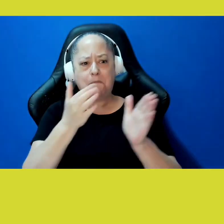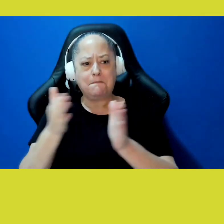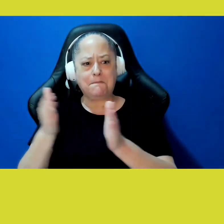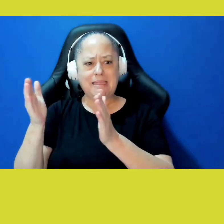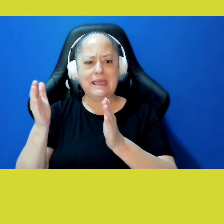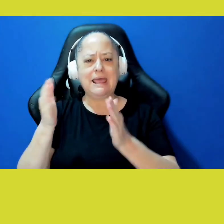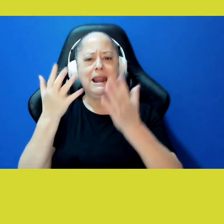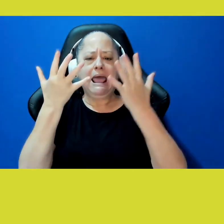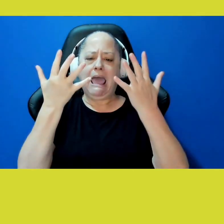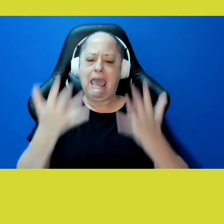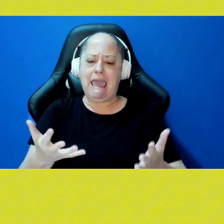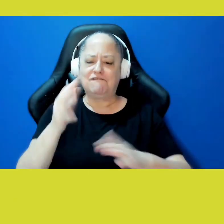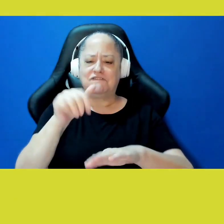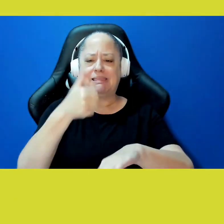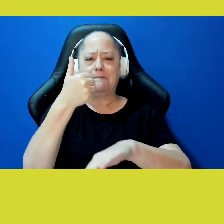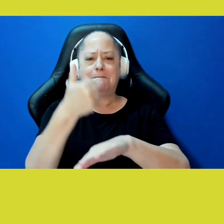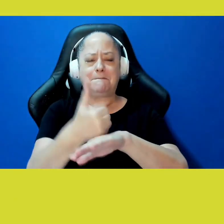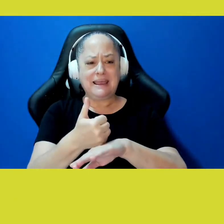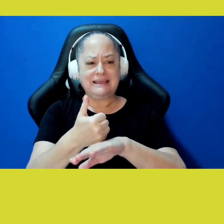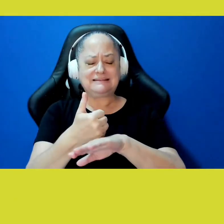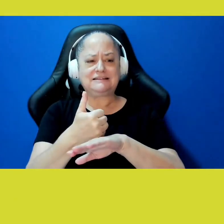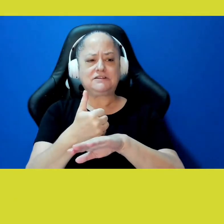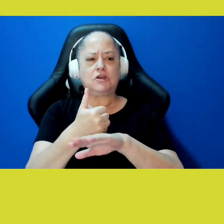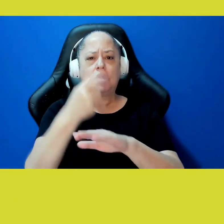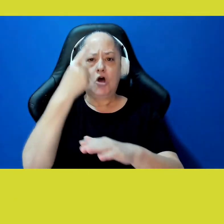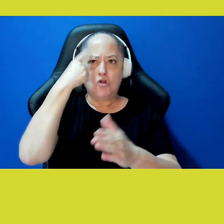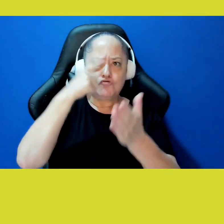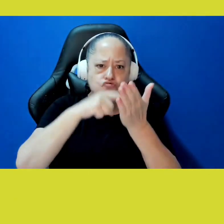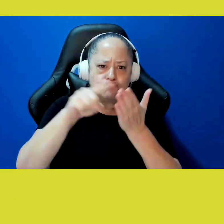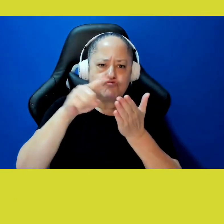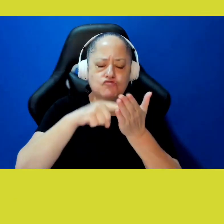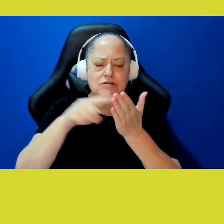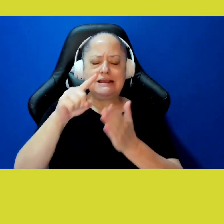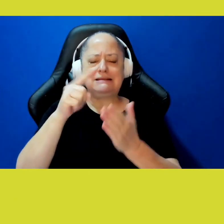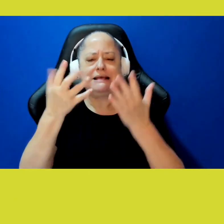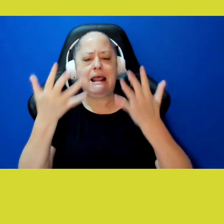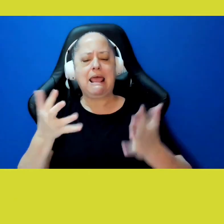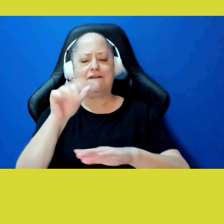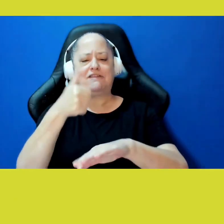based on research, was heavily based on community input,